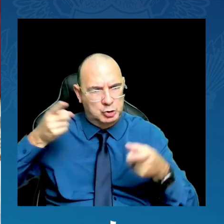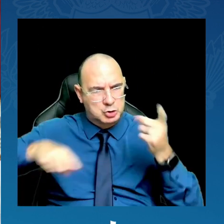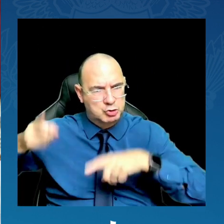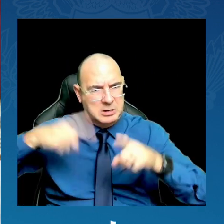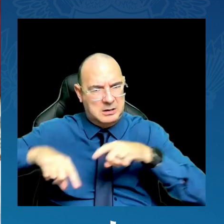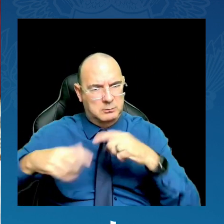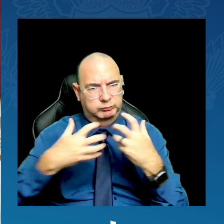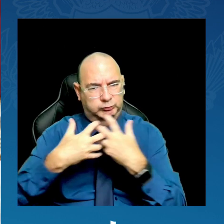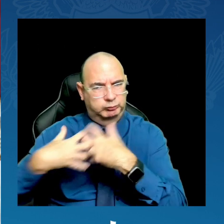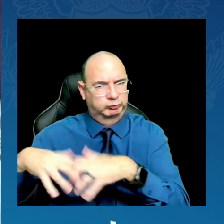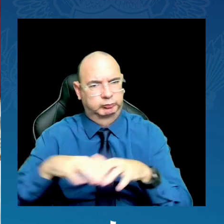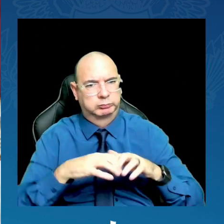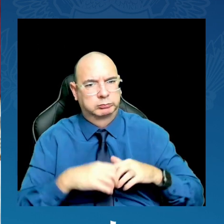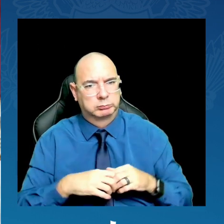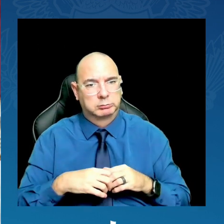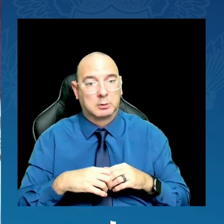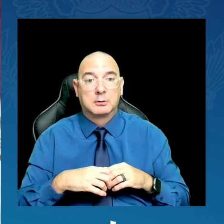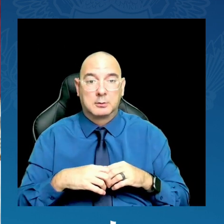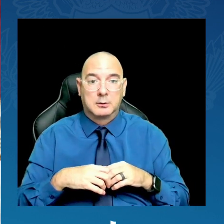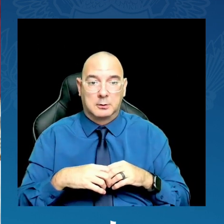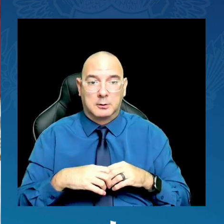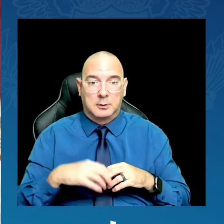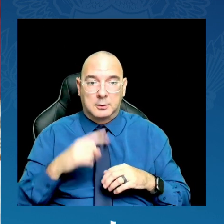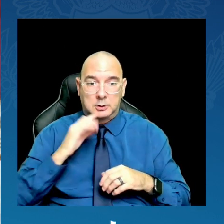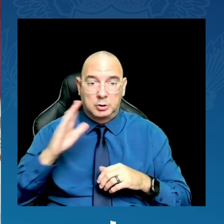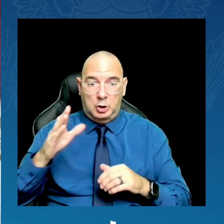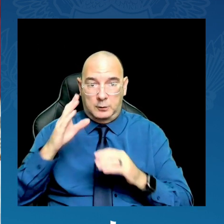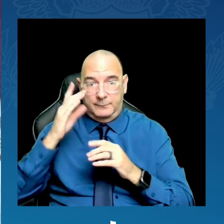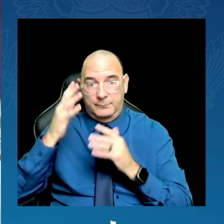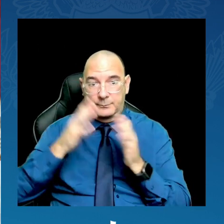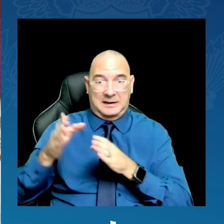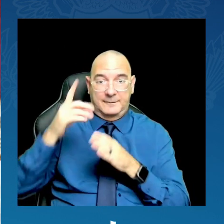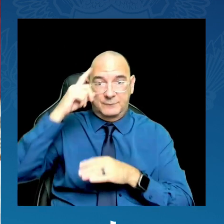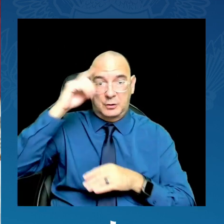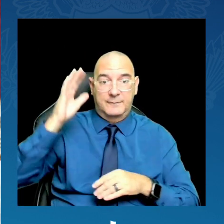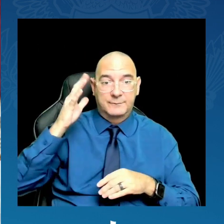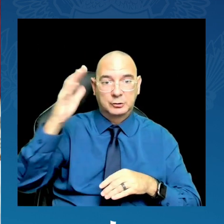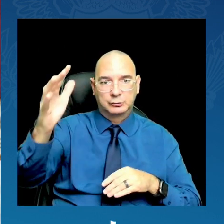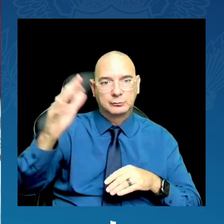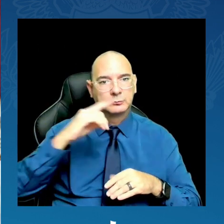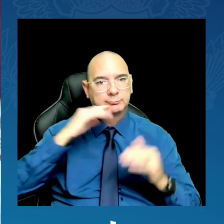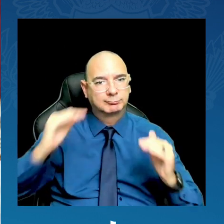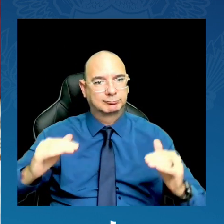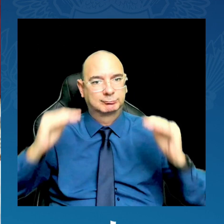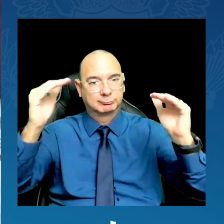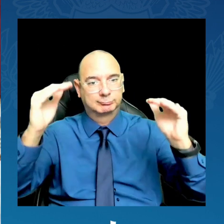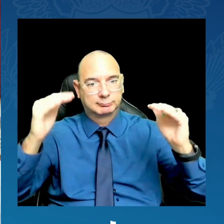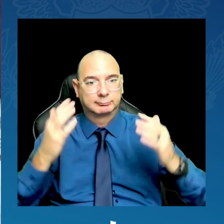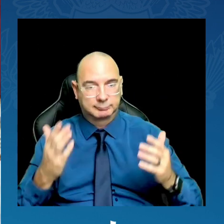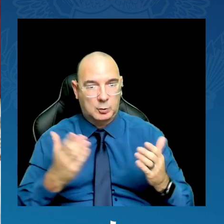and preparing for the future. We're revising and updating a set of recommended practices for human spaceflight occupant safety.